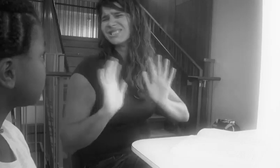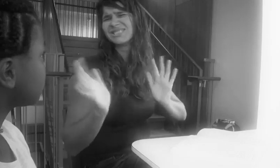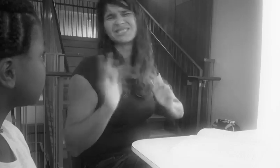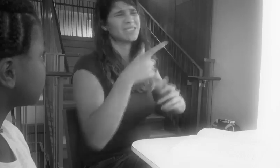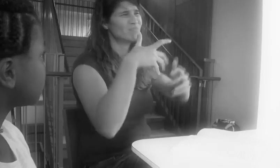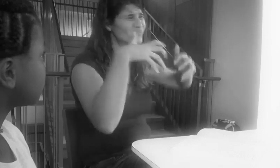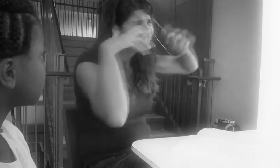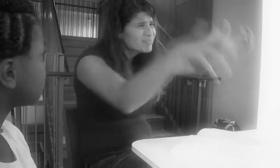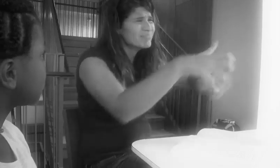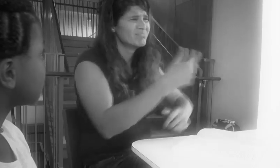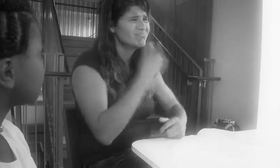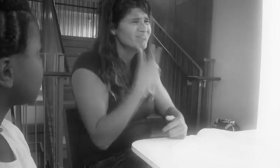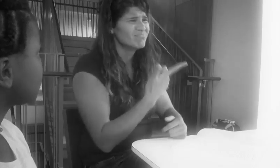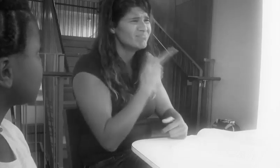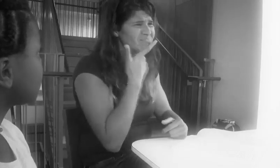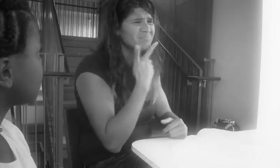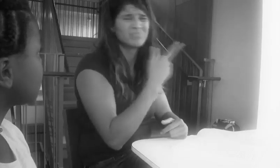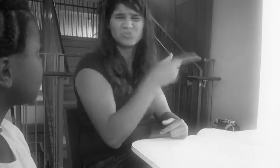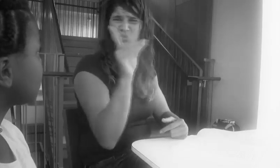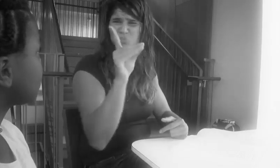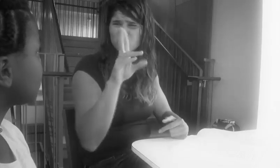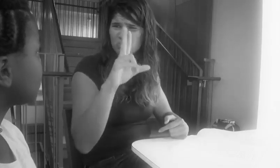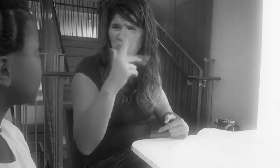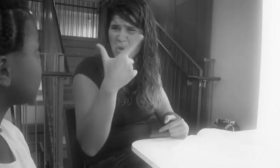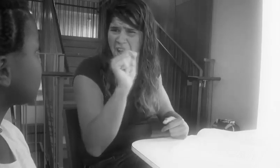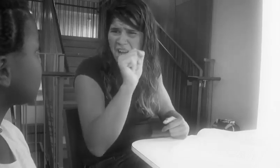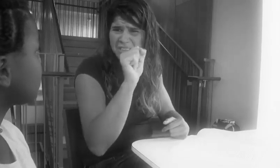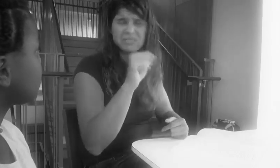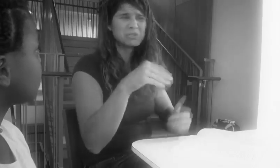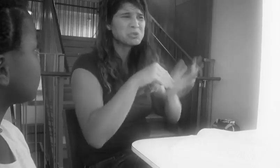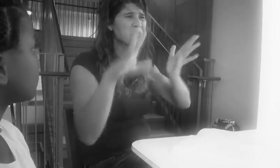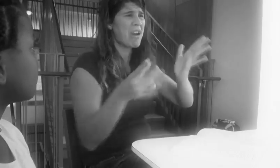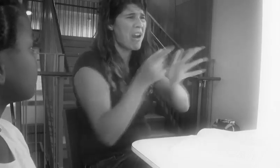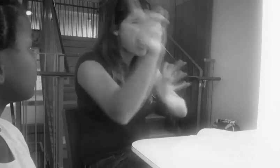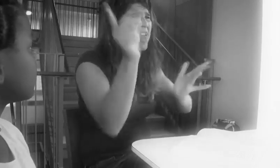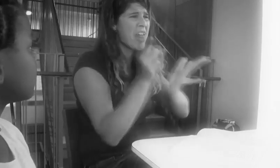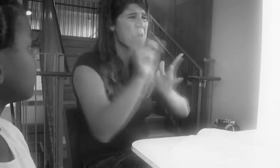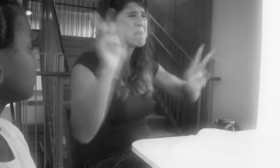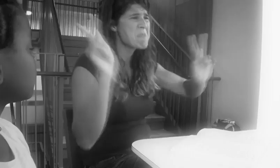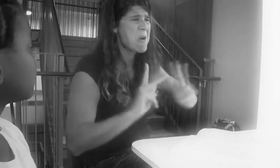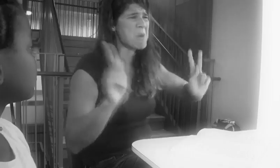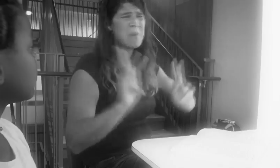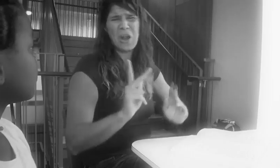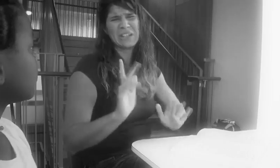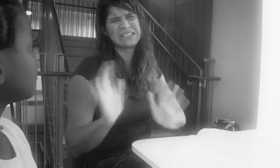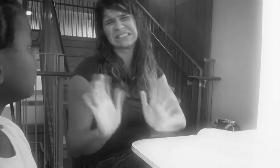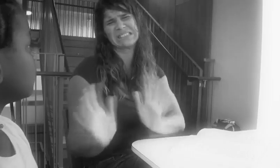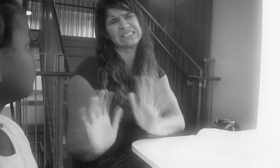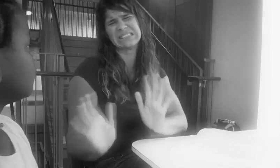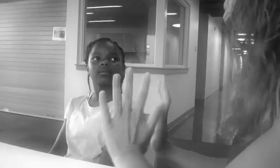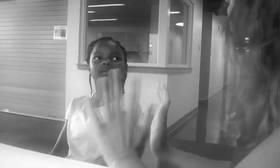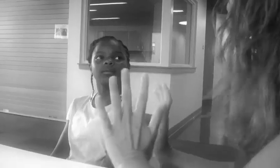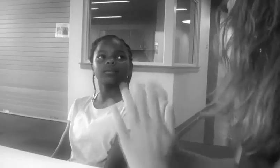Gallaudet has too many gay and lesbian students as well as drugs, partying and other risks so you shouldn’t even think of going.”